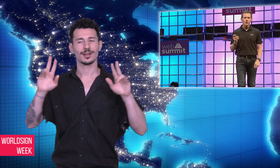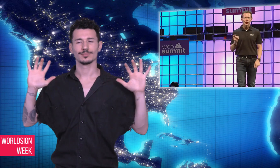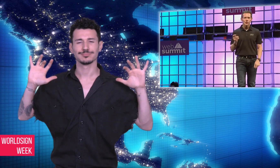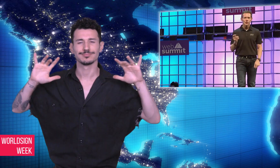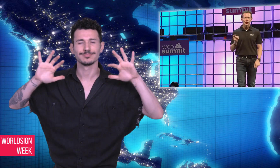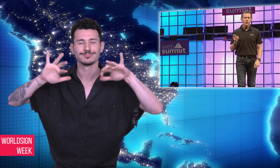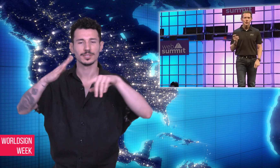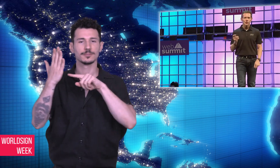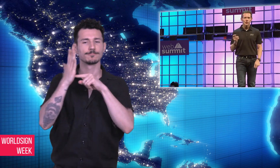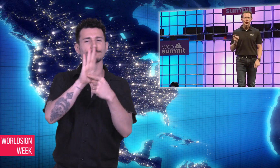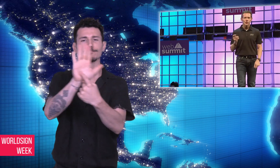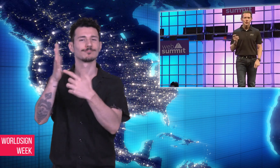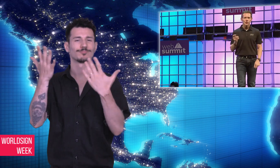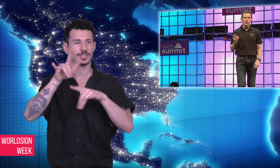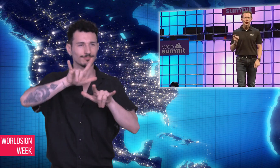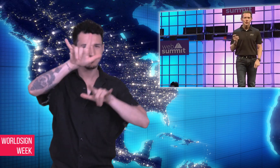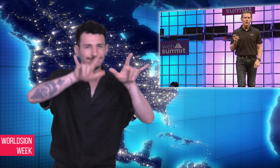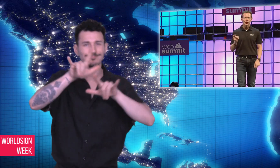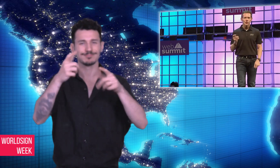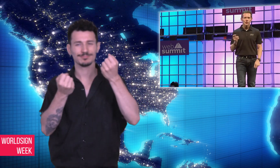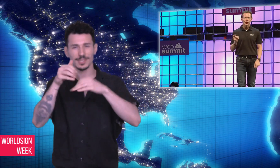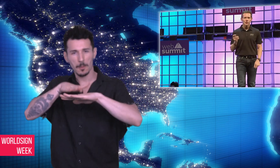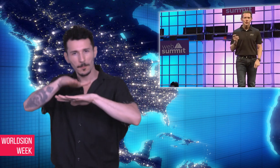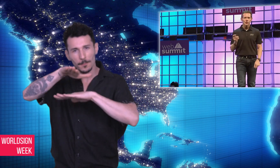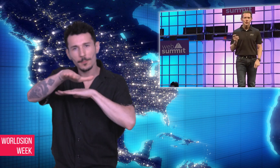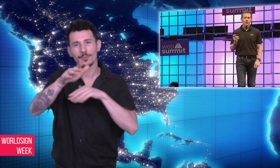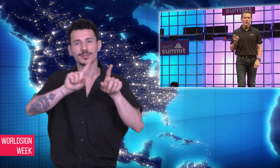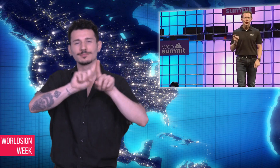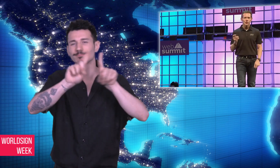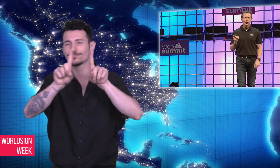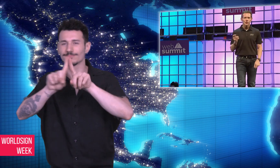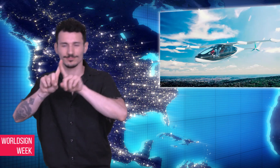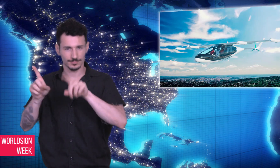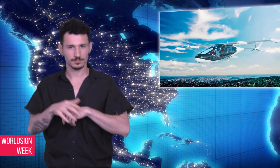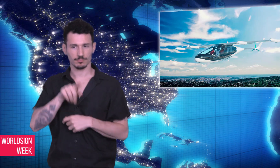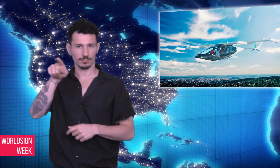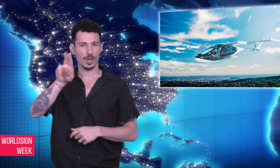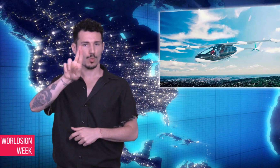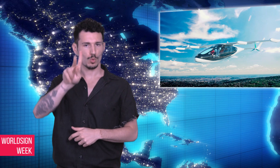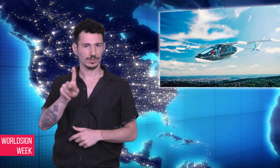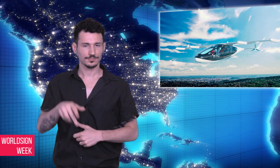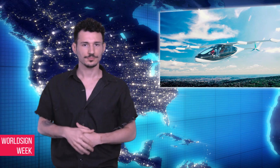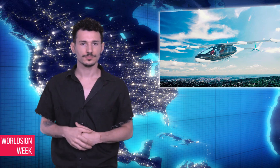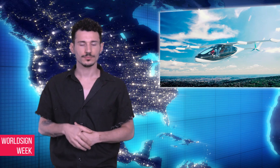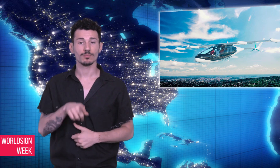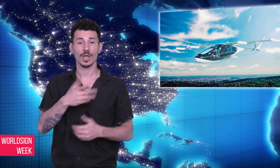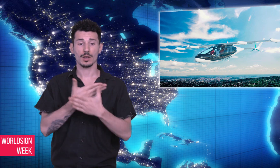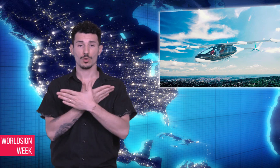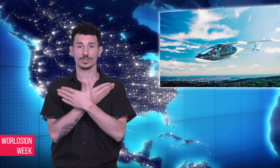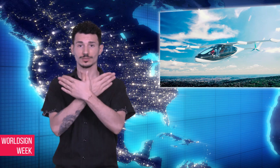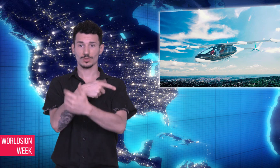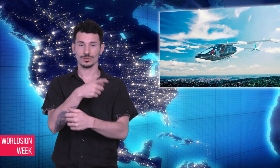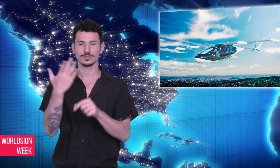International Airshow 2018, United Kingdom. It is a hybrid flying taxi